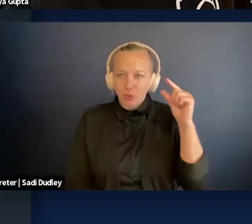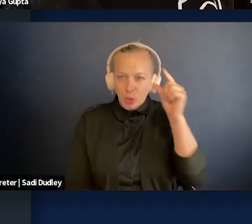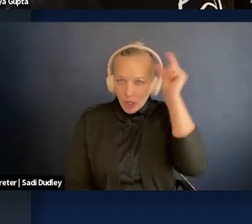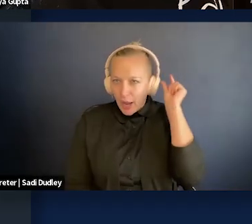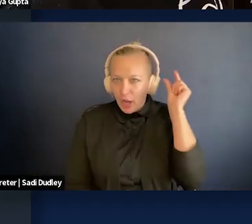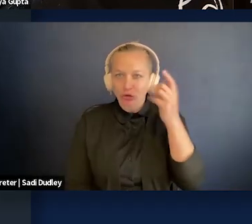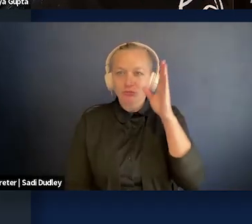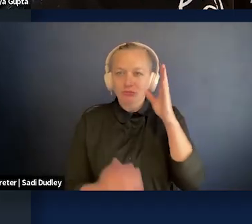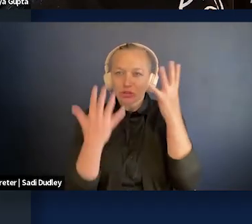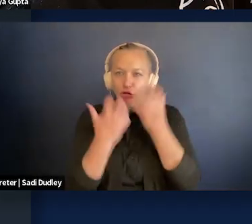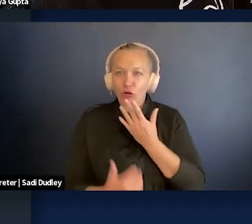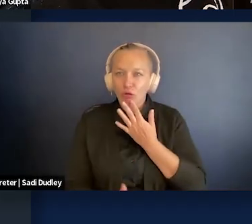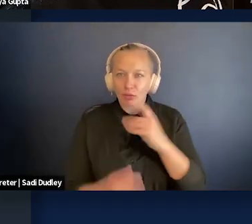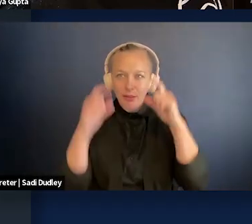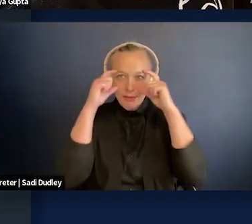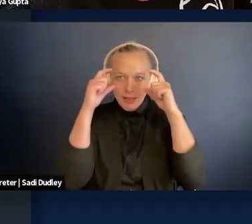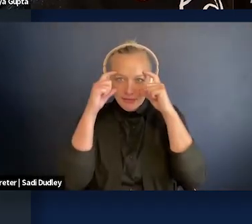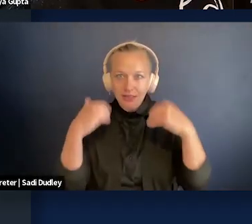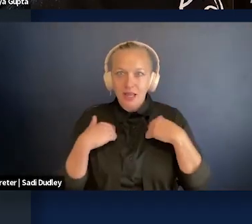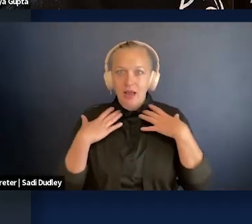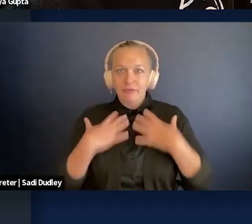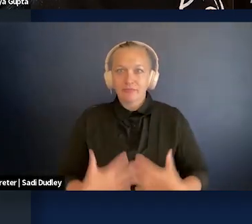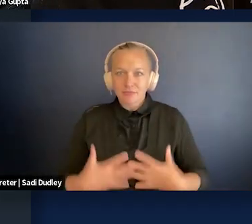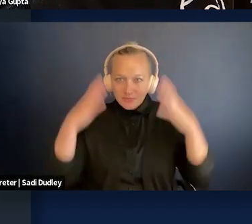I am a research specialist with Student Disability Services on campus.